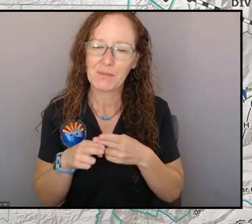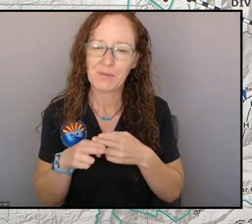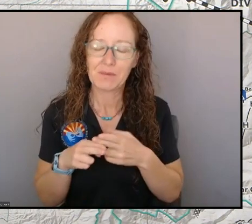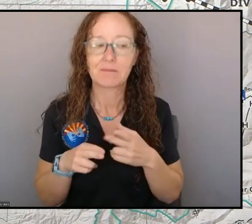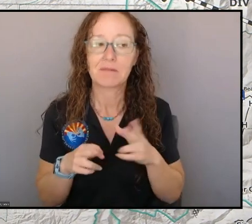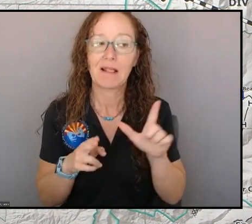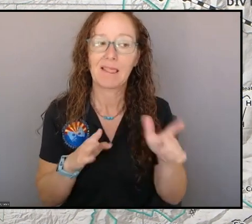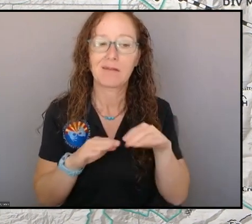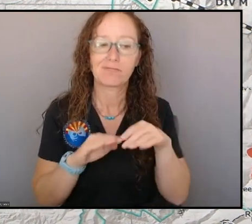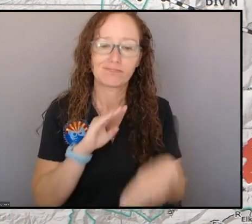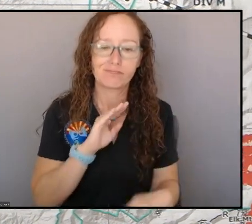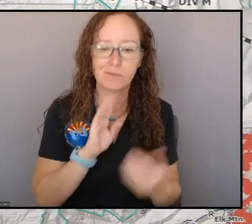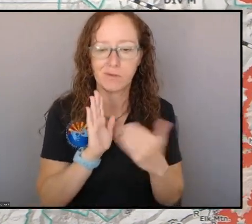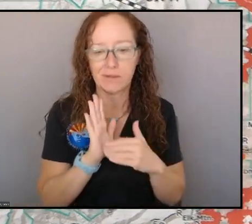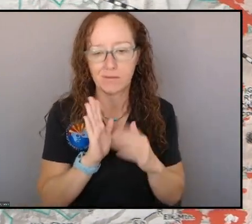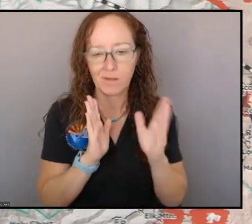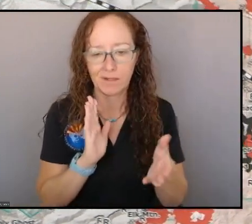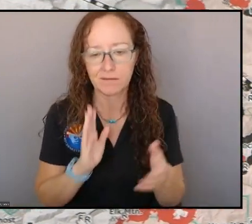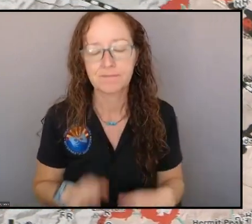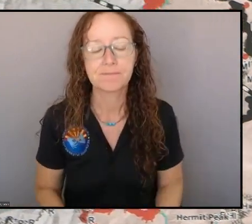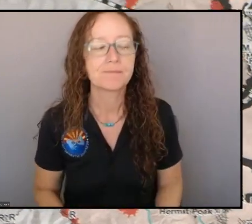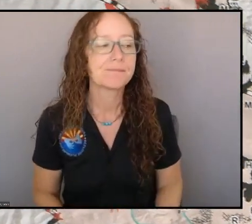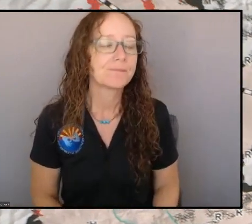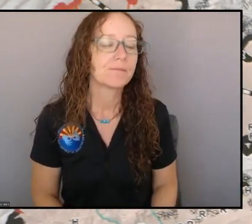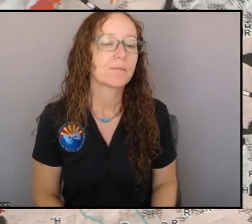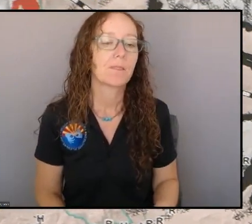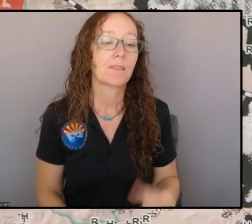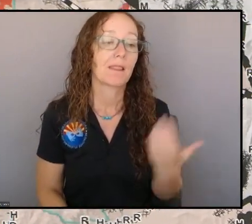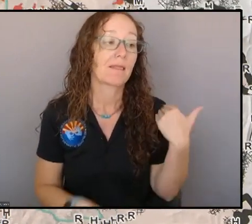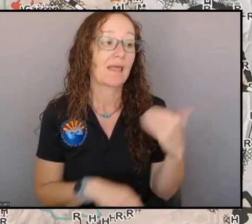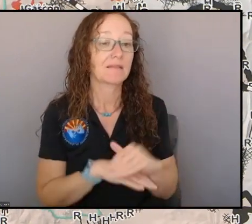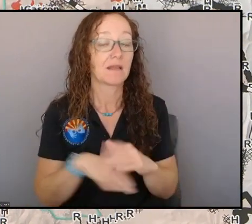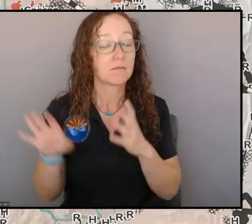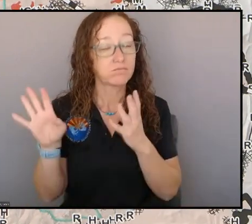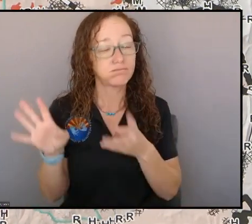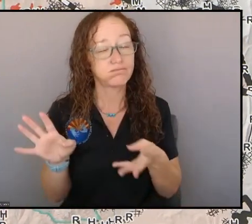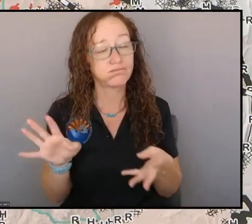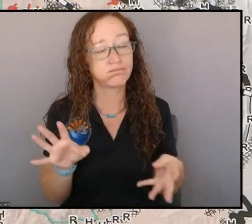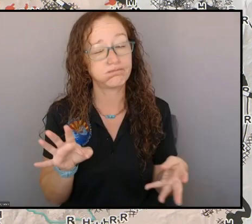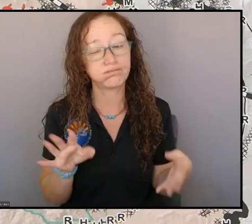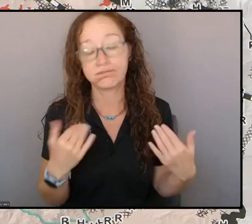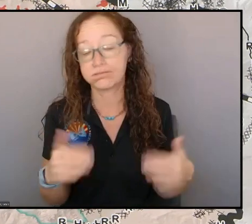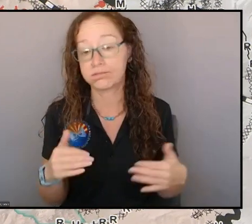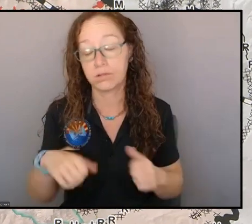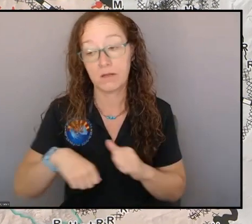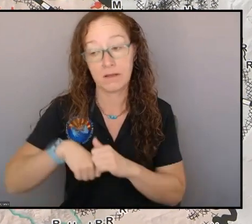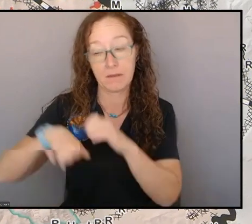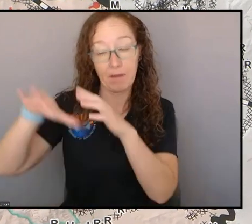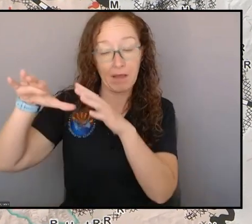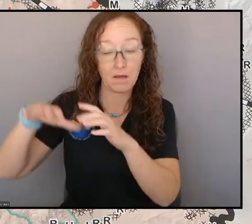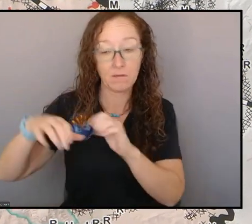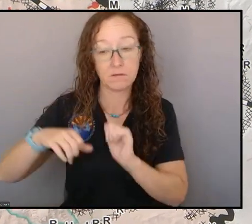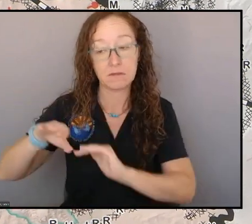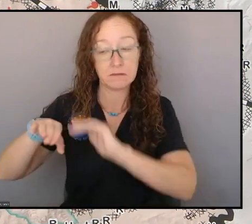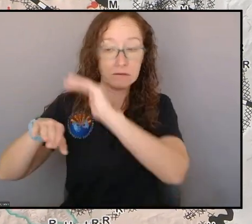windy out there last night, especially up on the higher terrain. So, one example, Elk Mountain. Again, they sit